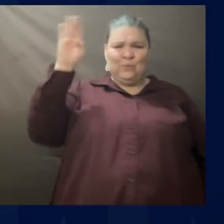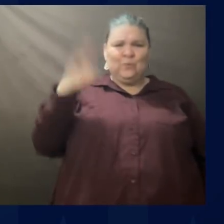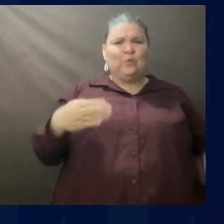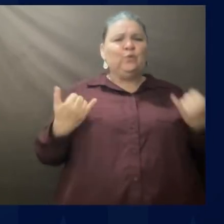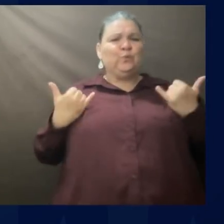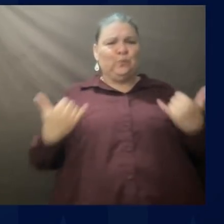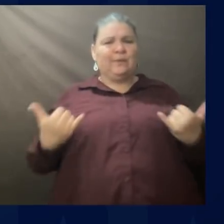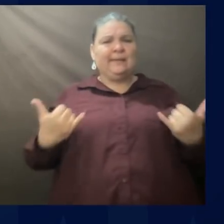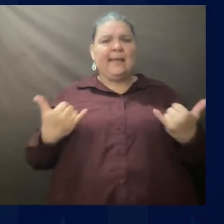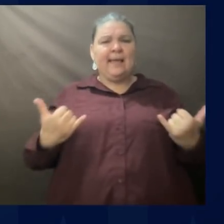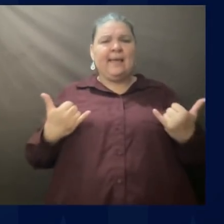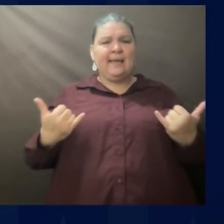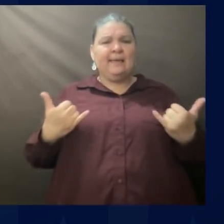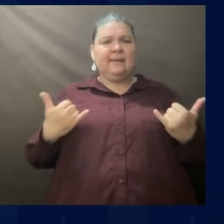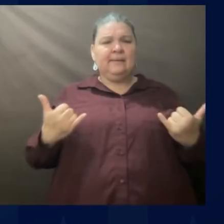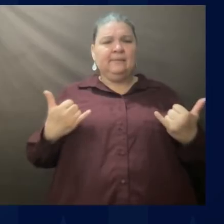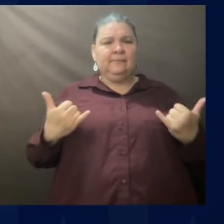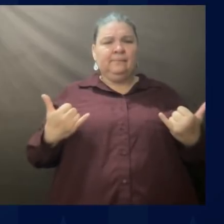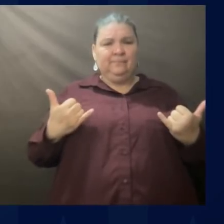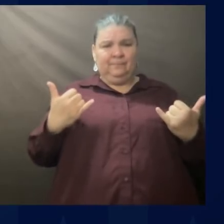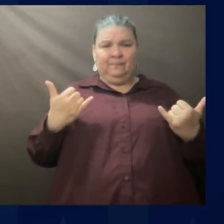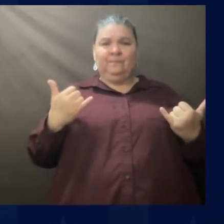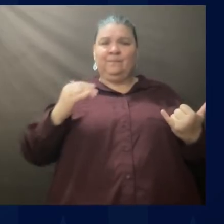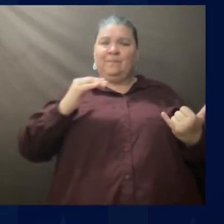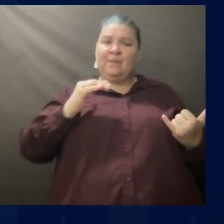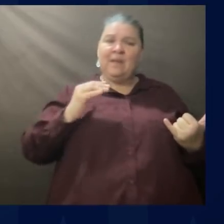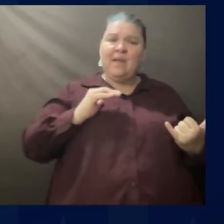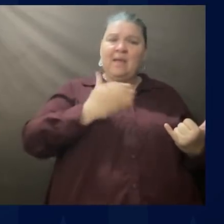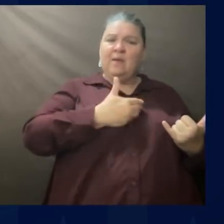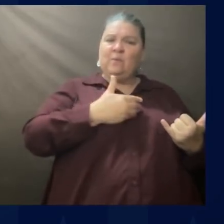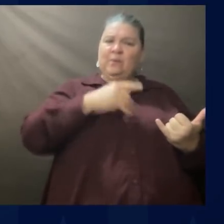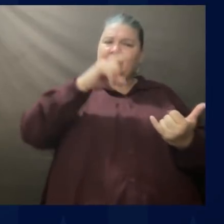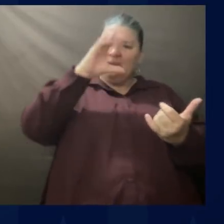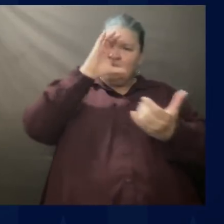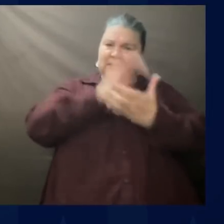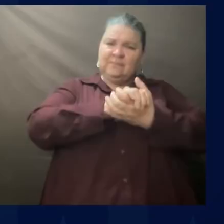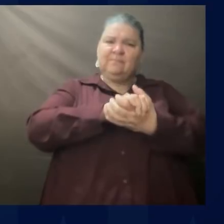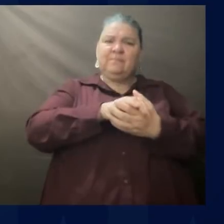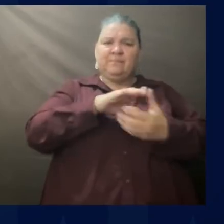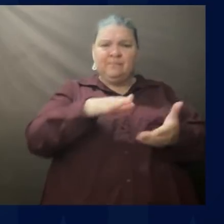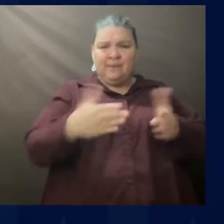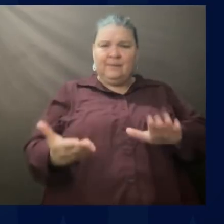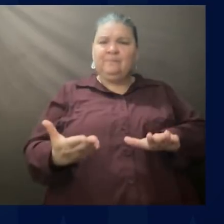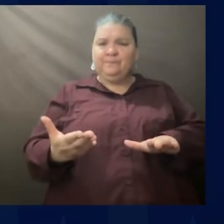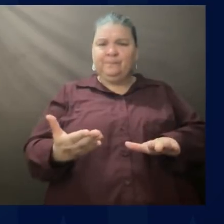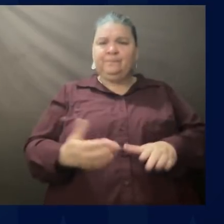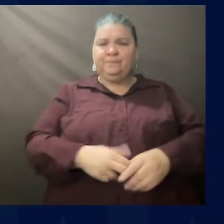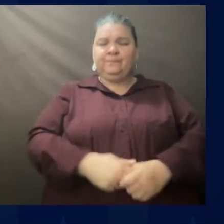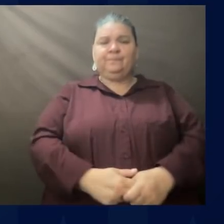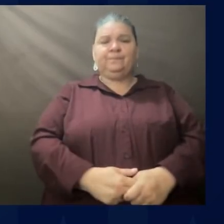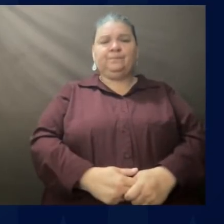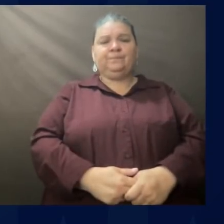And, folks, for those who have lost a loved one